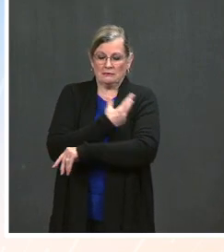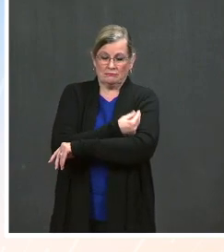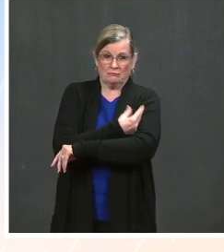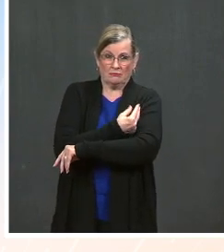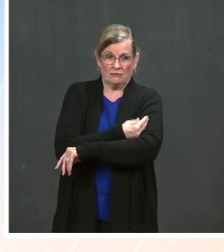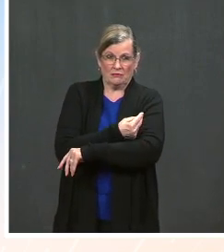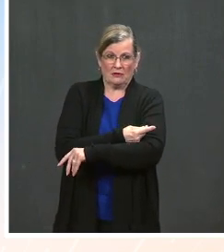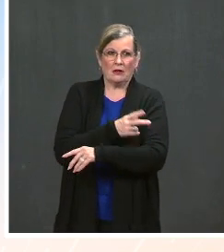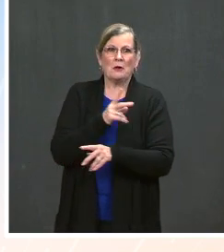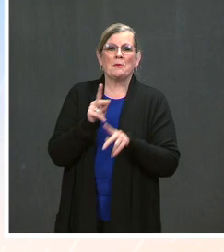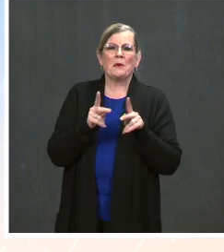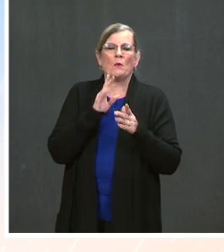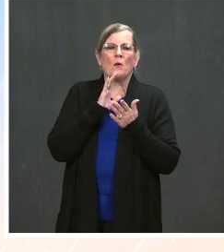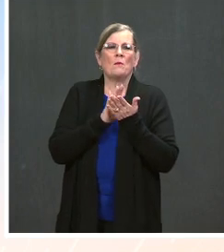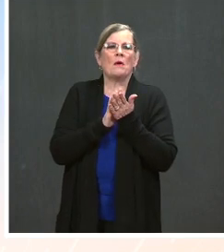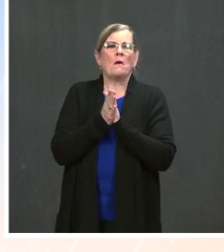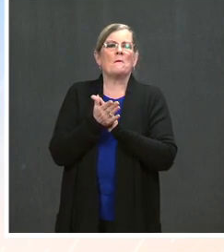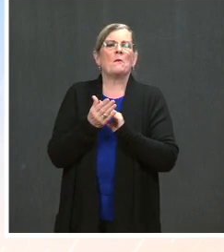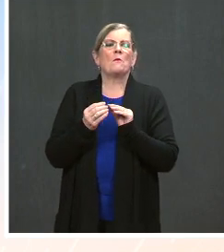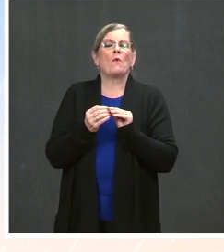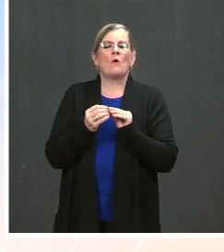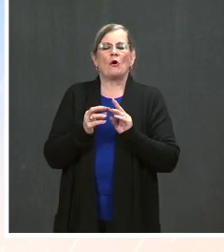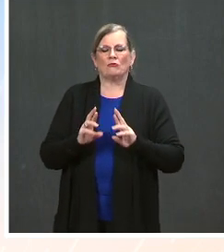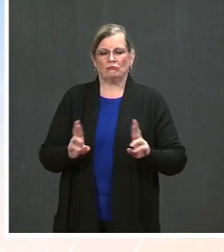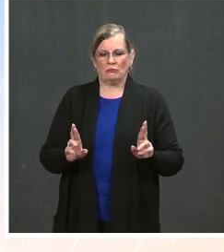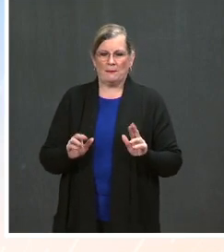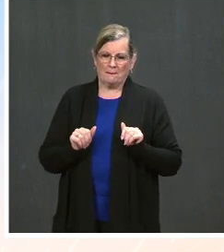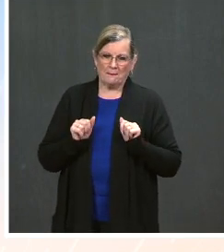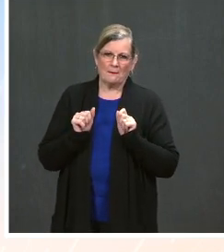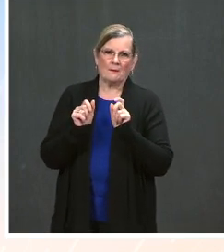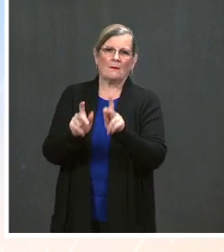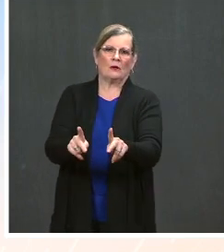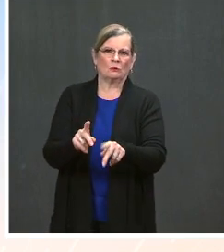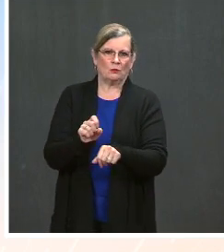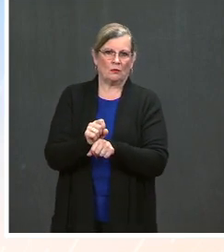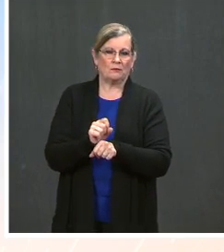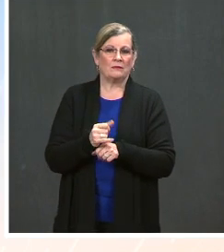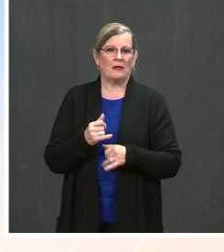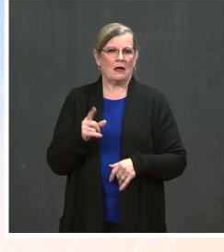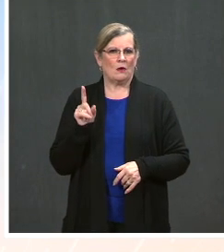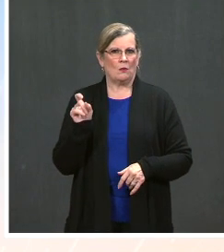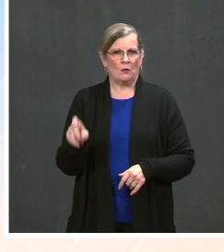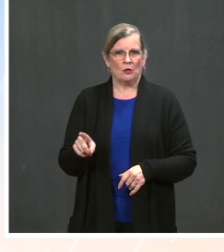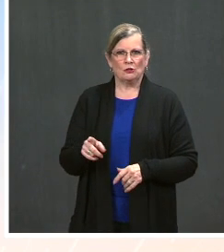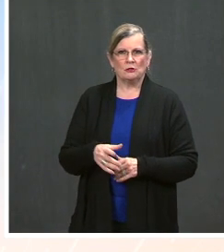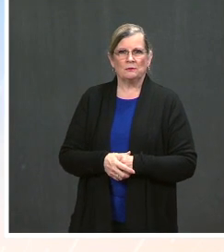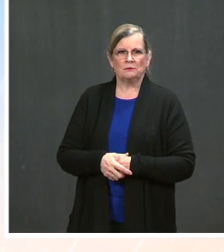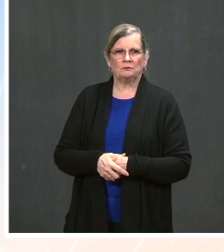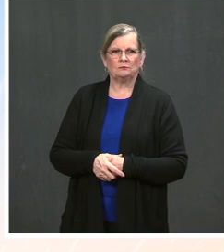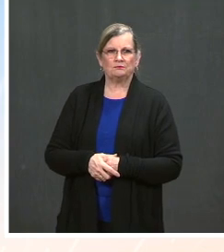want to come back into the workforce. Ms. Psaki: Kelly. The Press: What will the impact on these travel changes that are taking place --